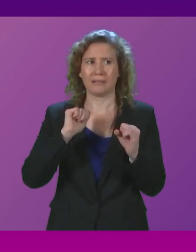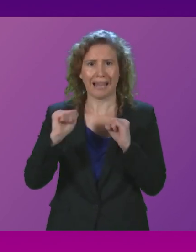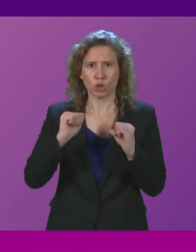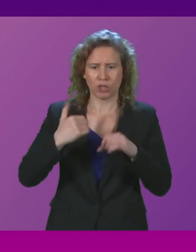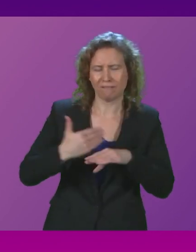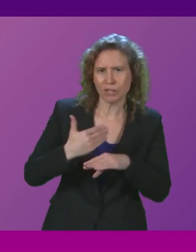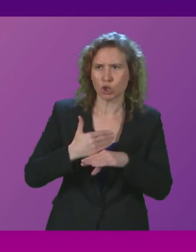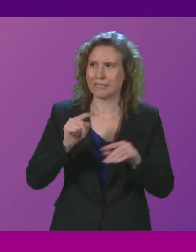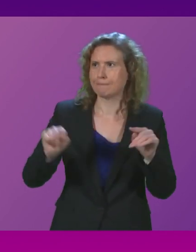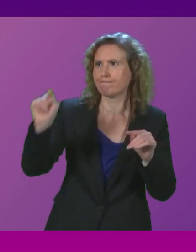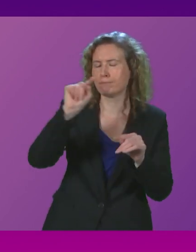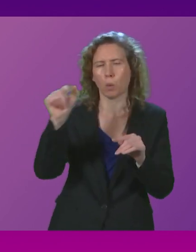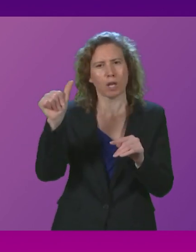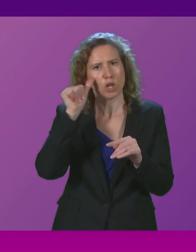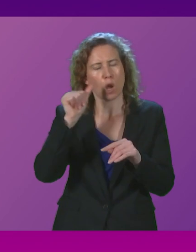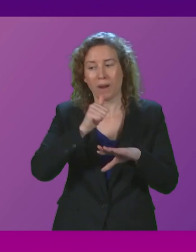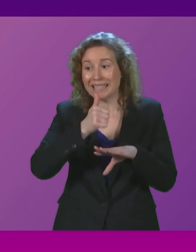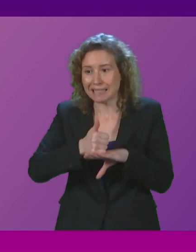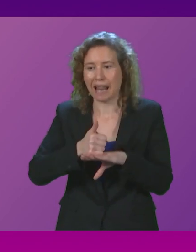where we know that installation and labour costs are higher.